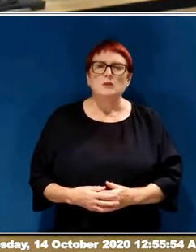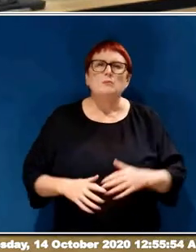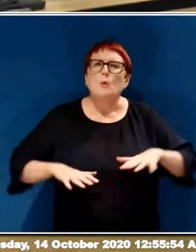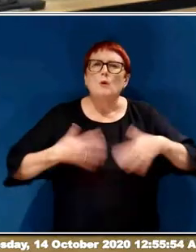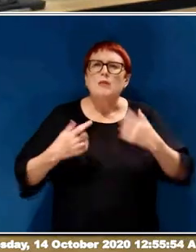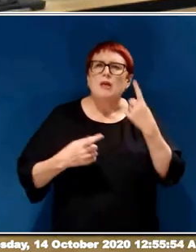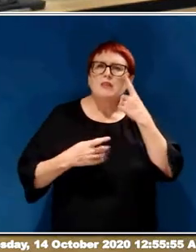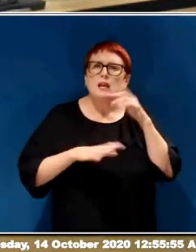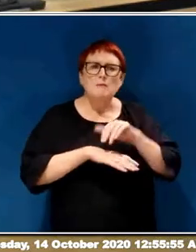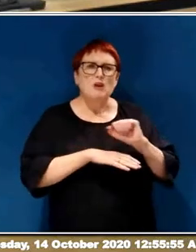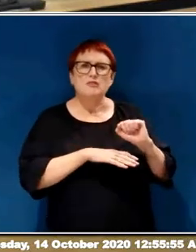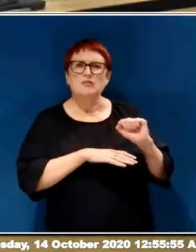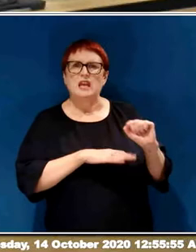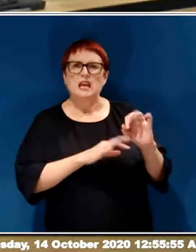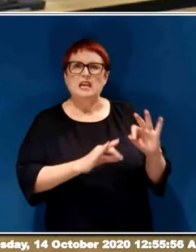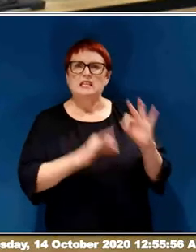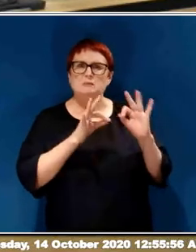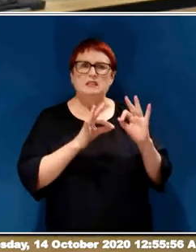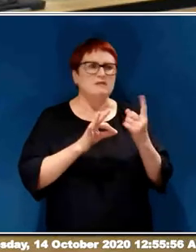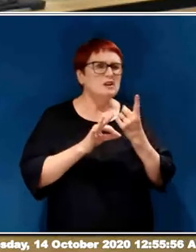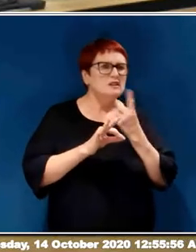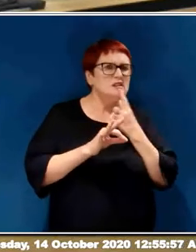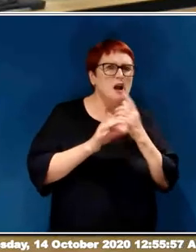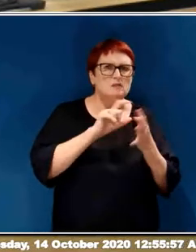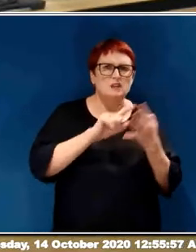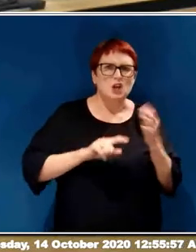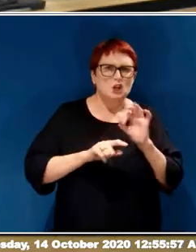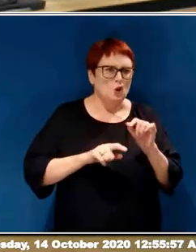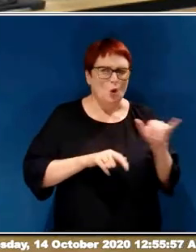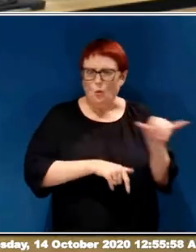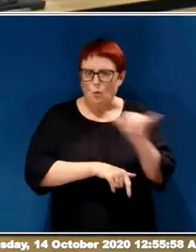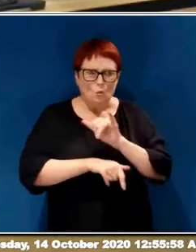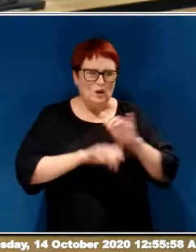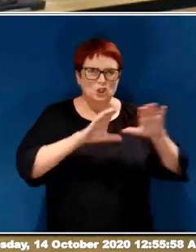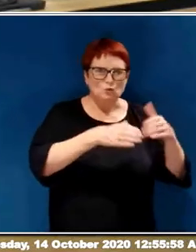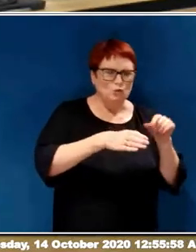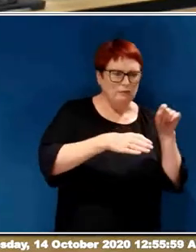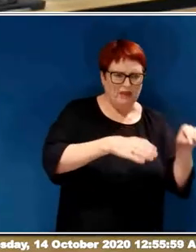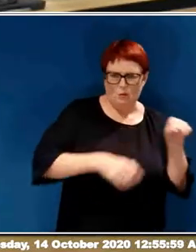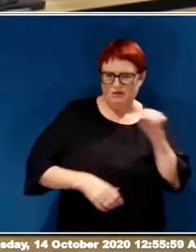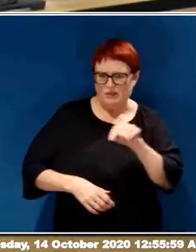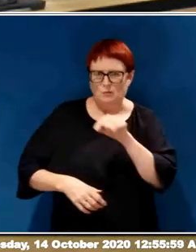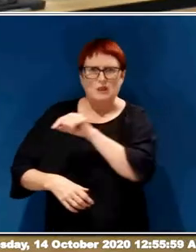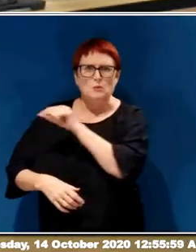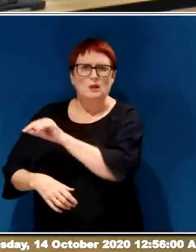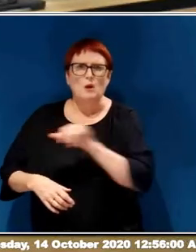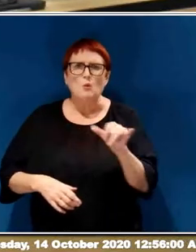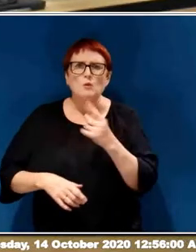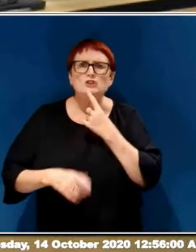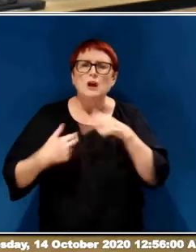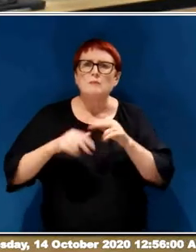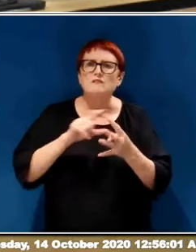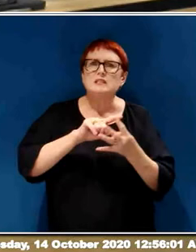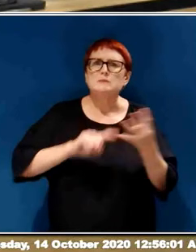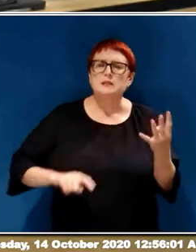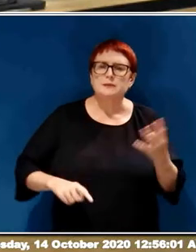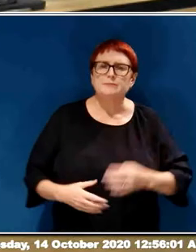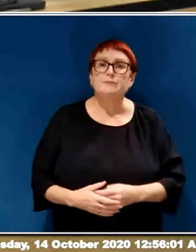DR de BRUIN: I have and I will come back to the topic of the multi-tiered system of support or MTSS.